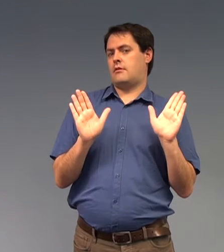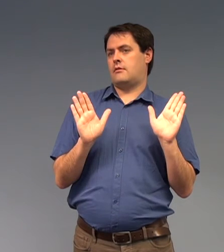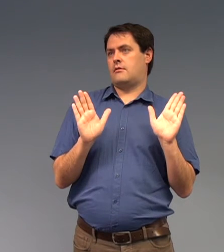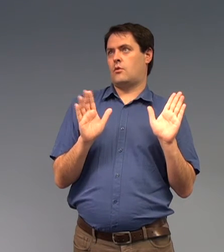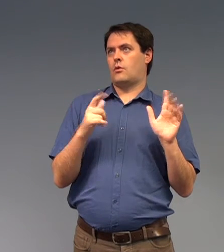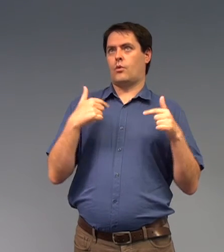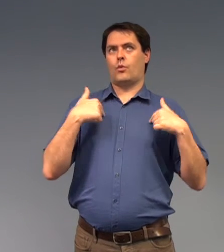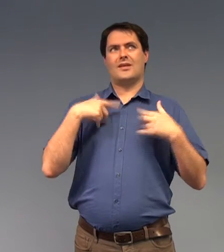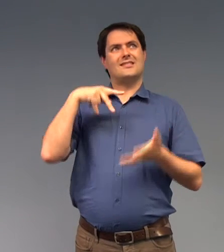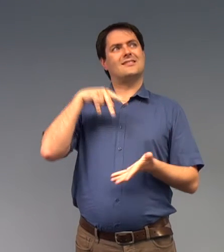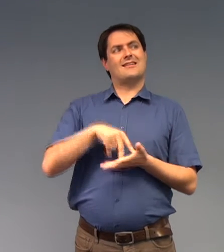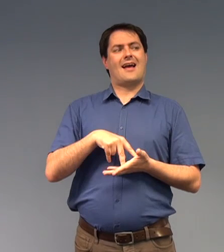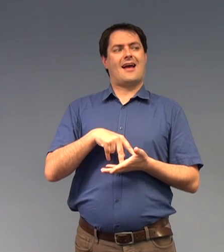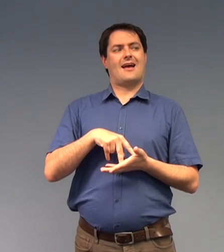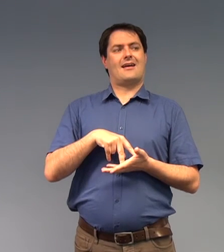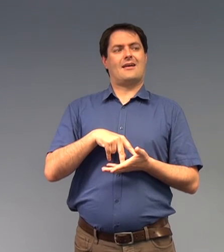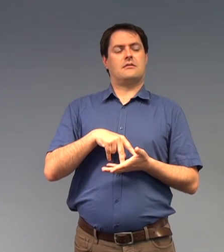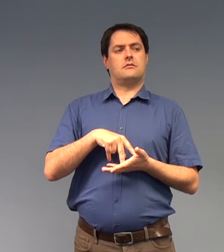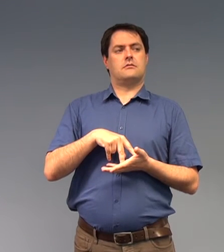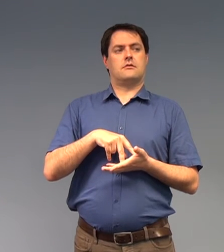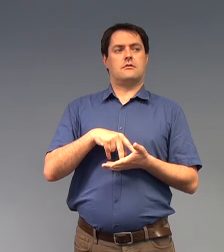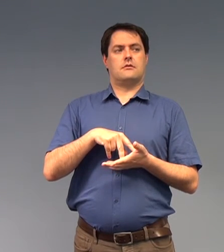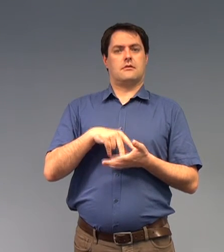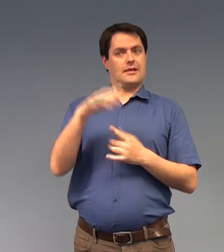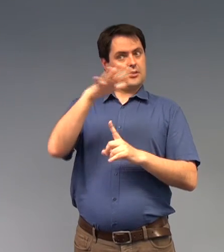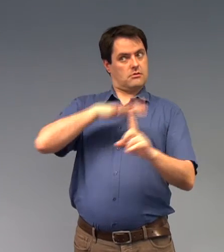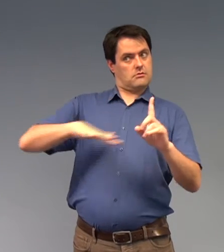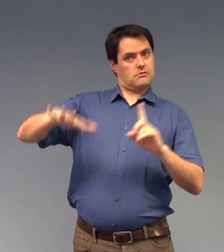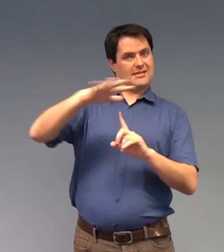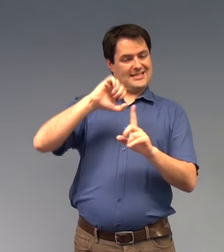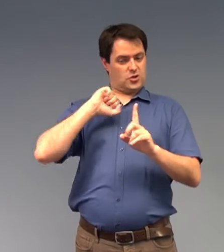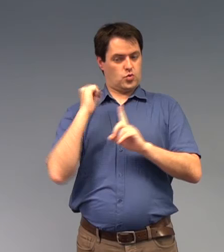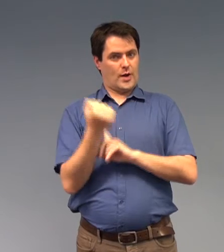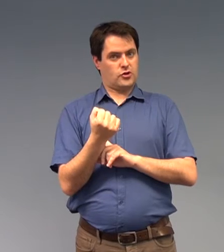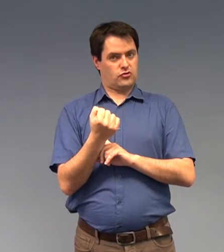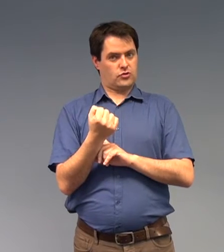which co-occurs with the reading of the text.